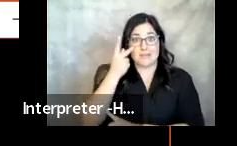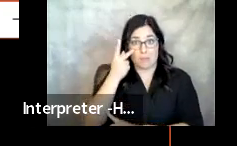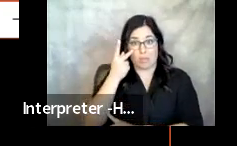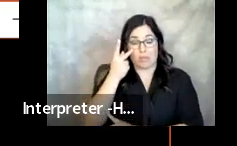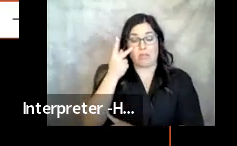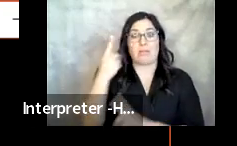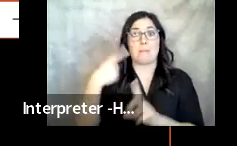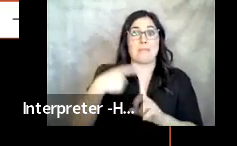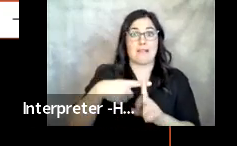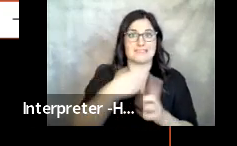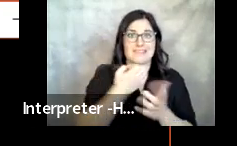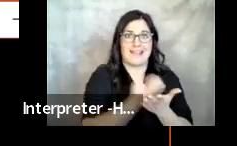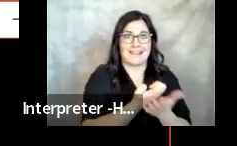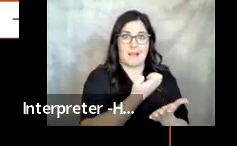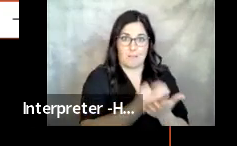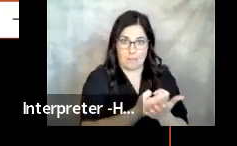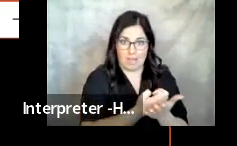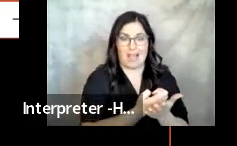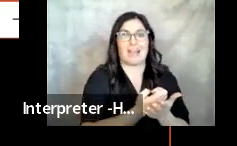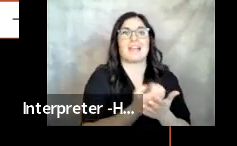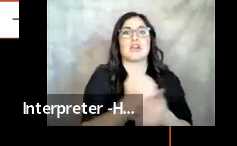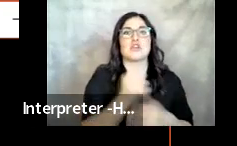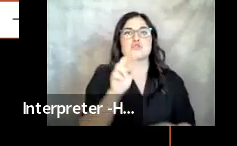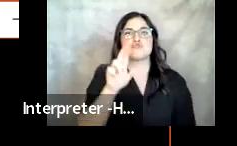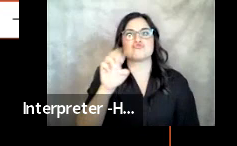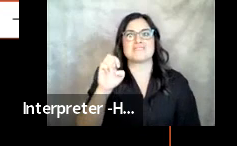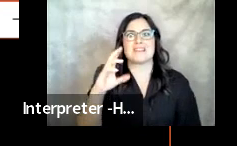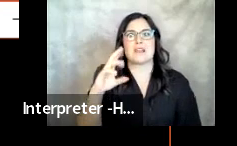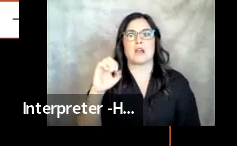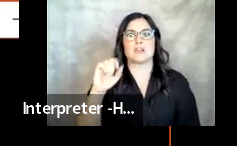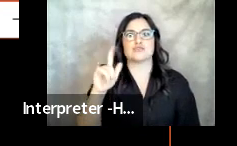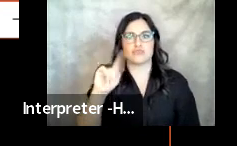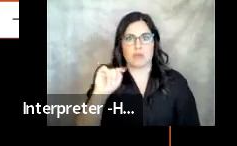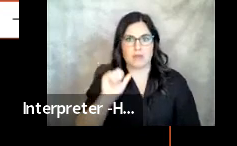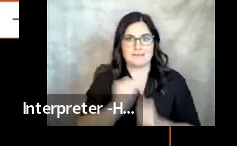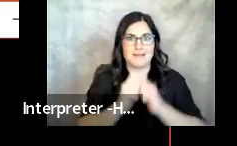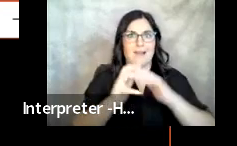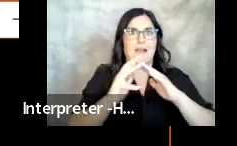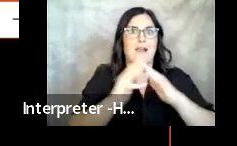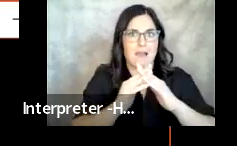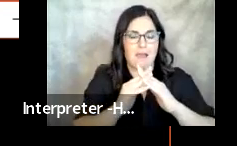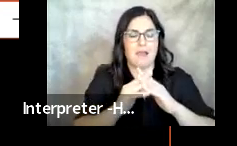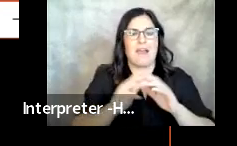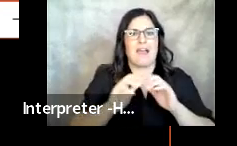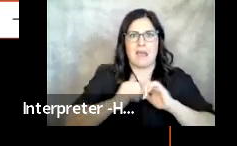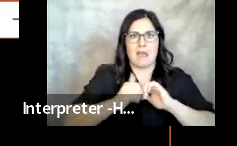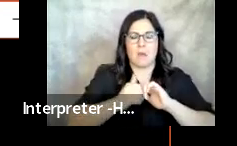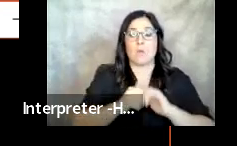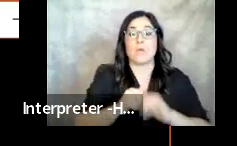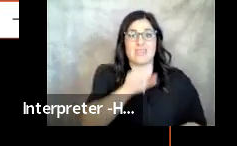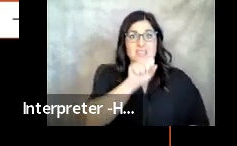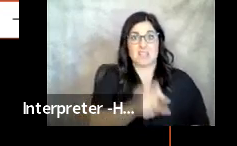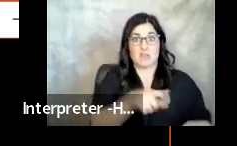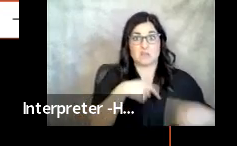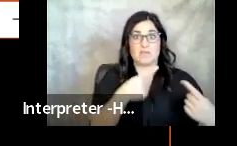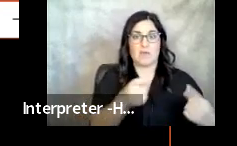Economically reconstruct the South? How are you going to rebuild. The south has been destroyed?